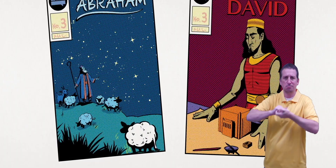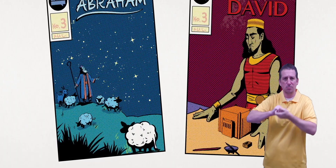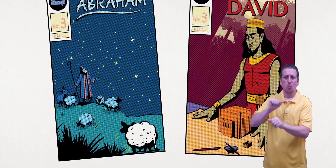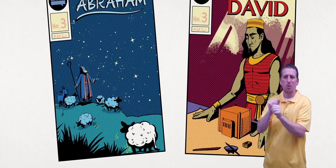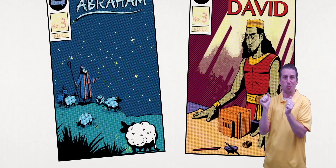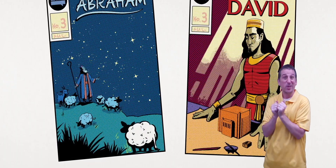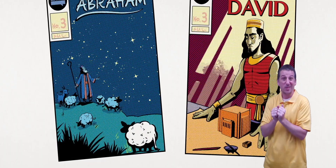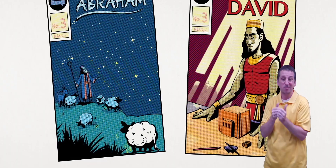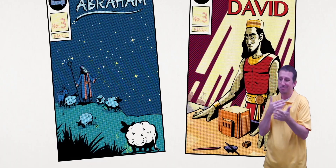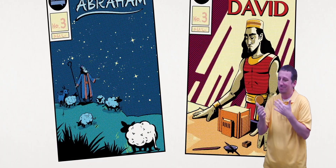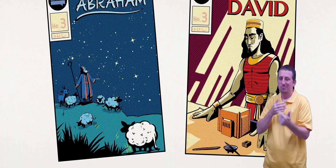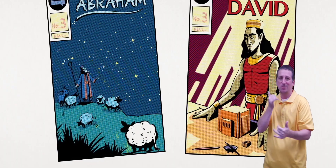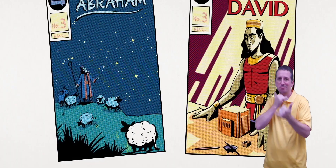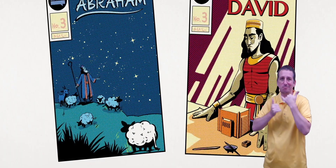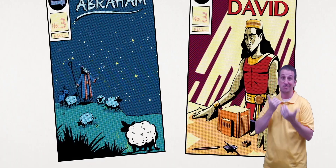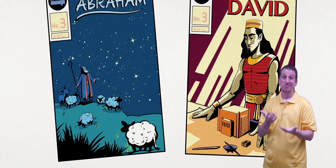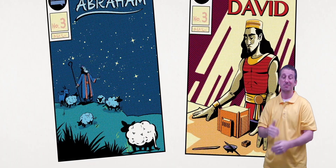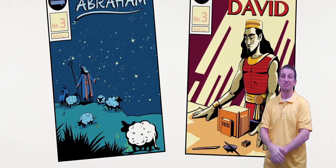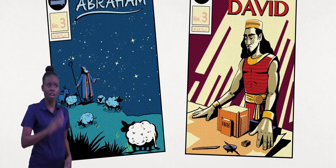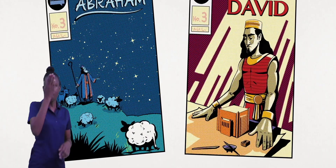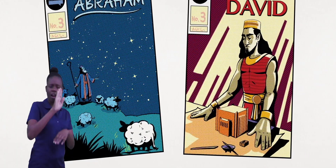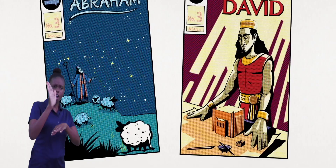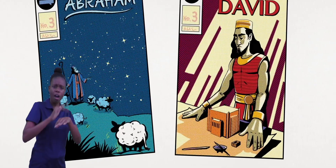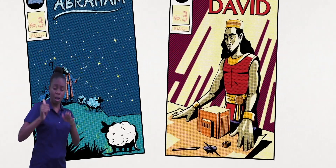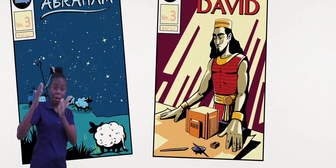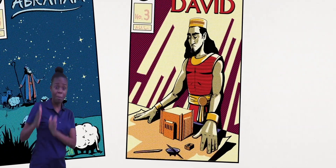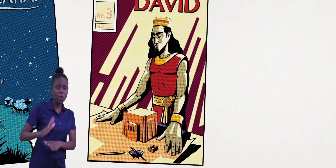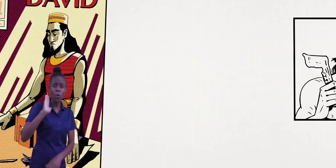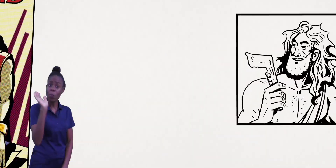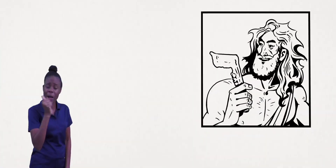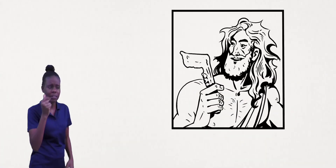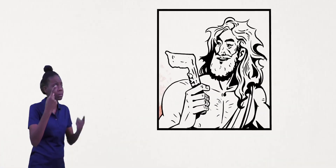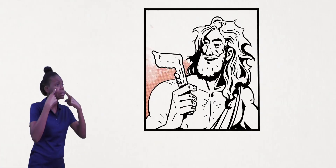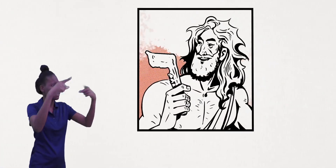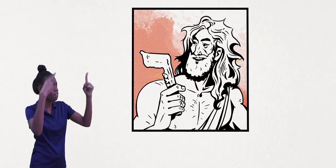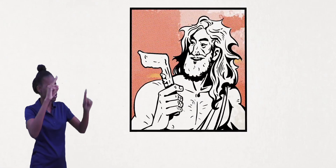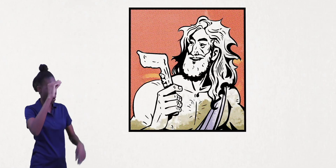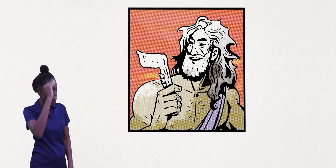with them despite their failures. Jon: So just because a person is called by God, or wins a battle, or becomes successful or